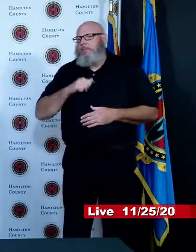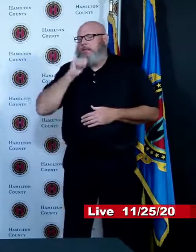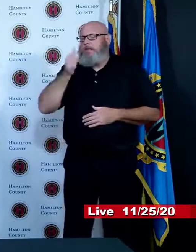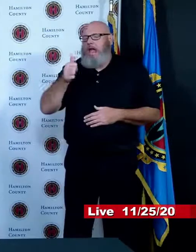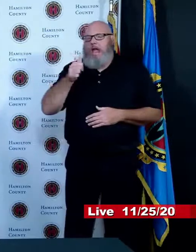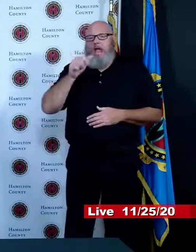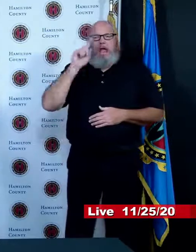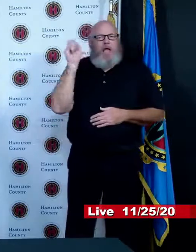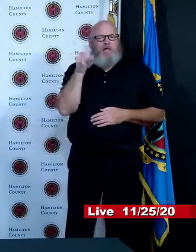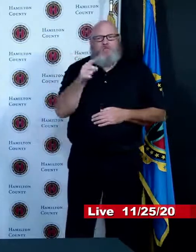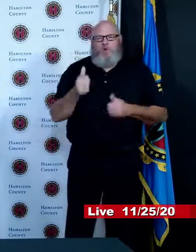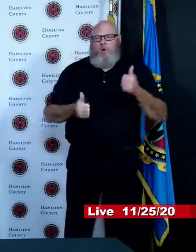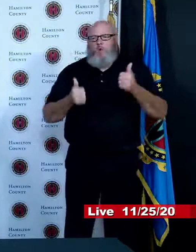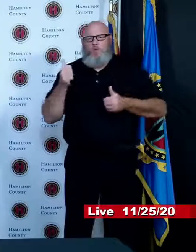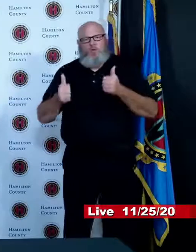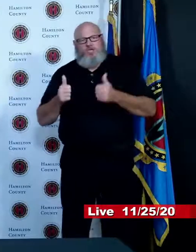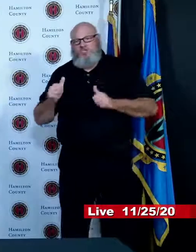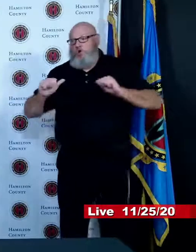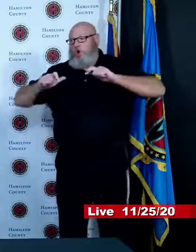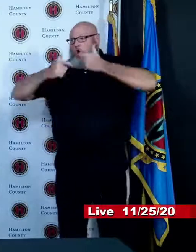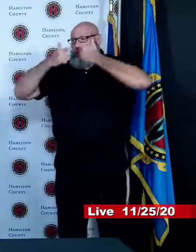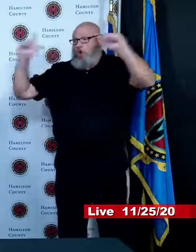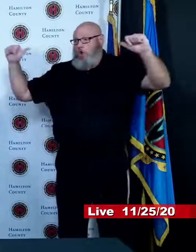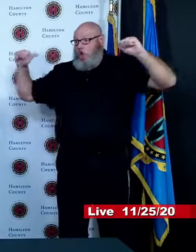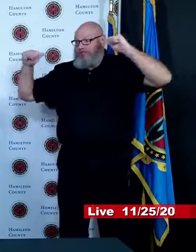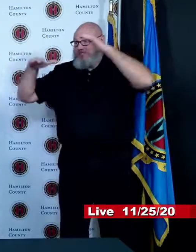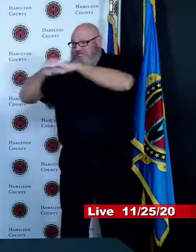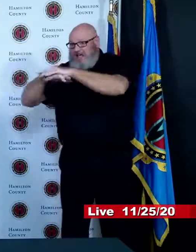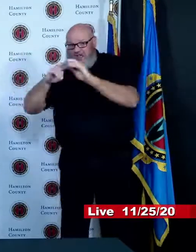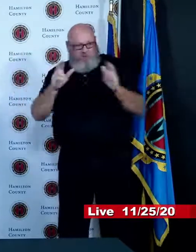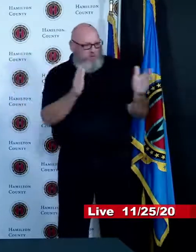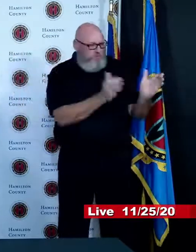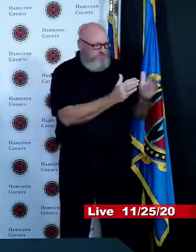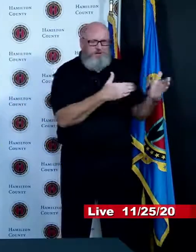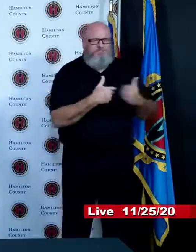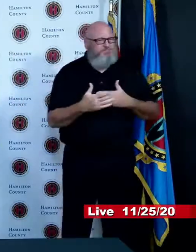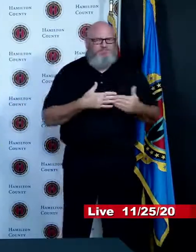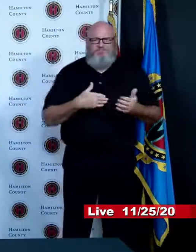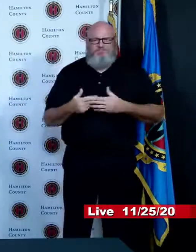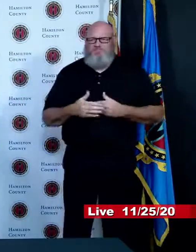that we have the capacity to hit every person and to have a quality survey with them at some point